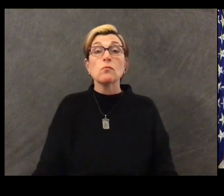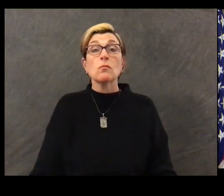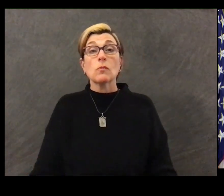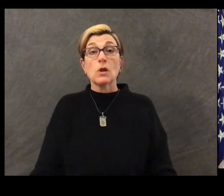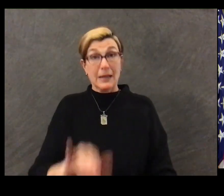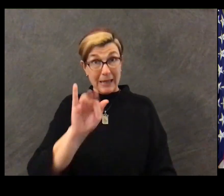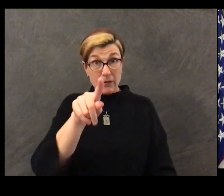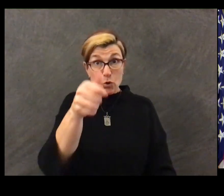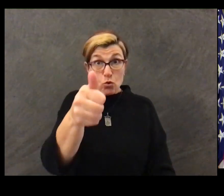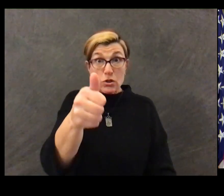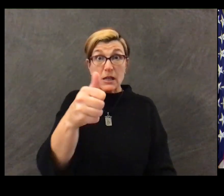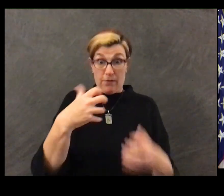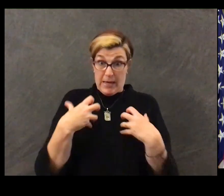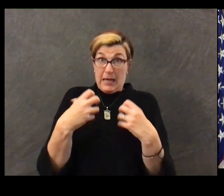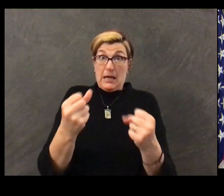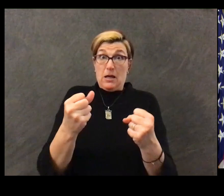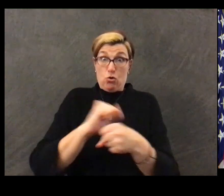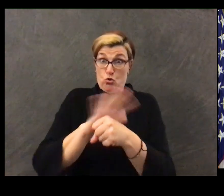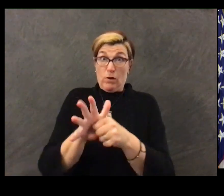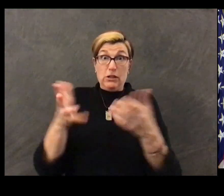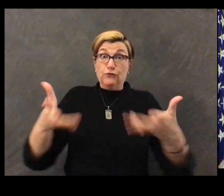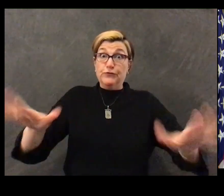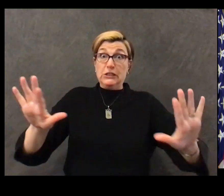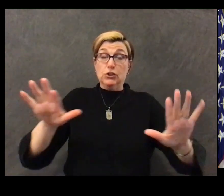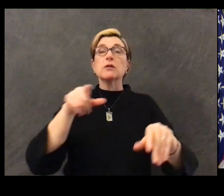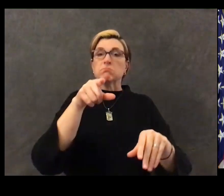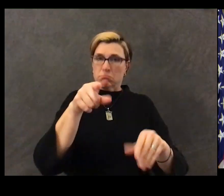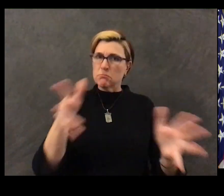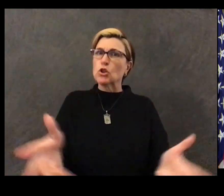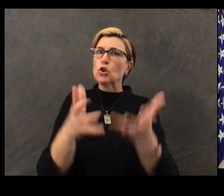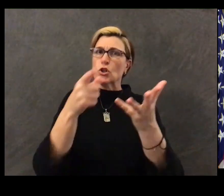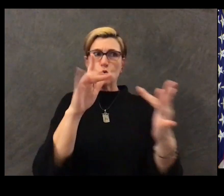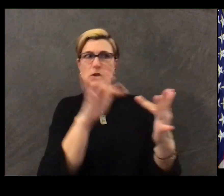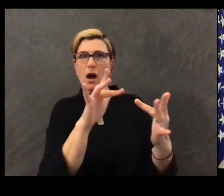local blood or plasma donation center to arrange a donation that could